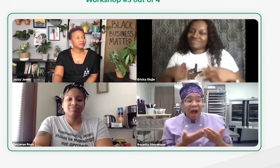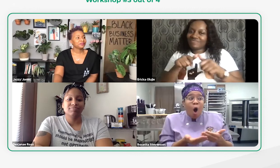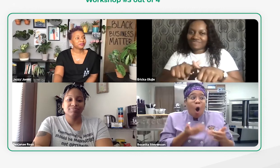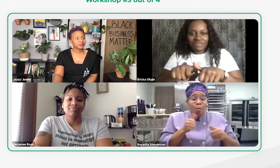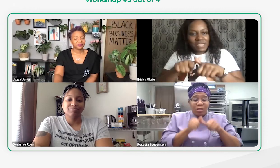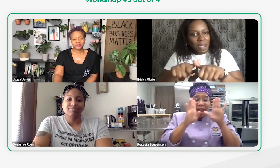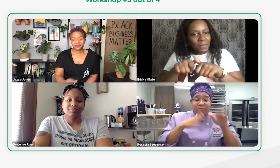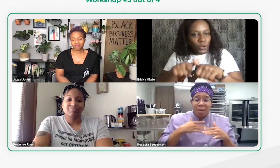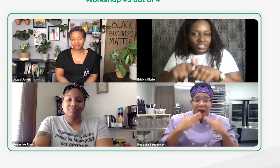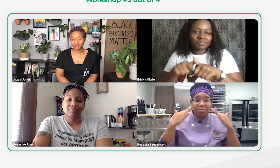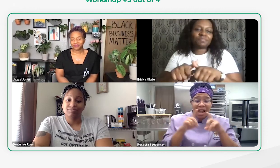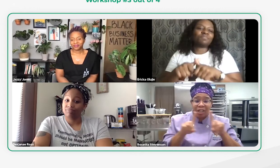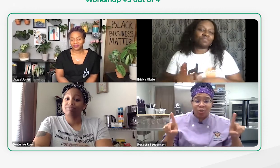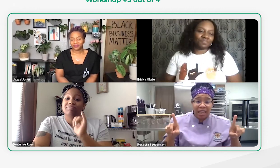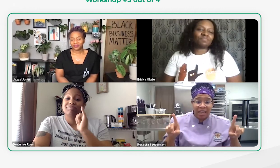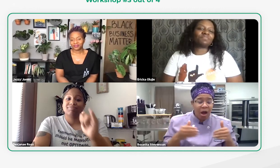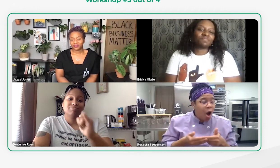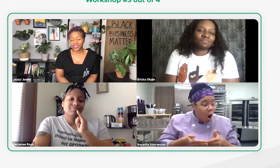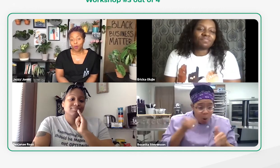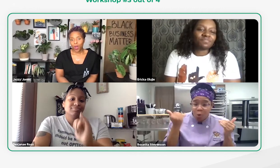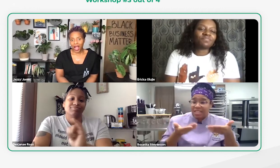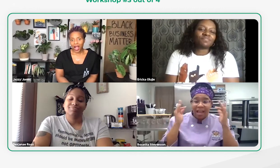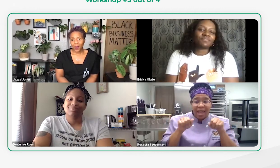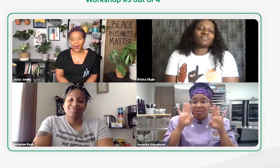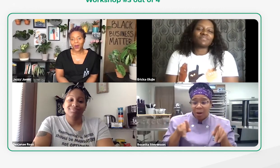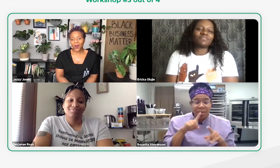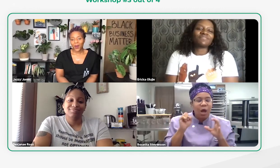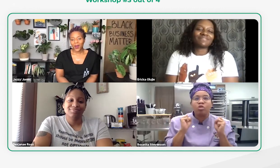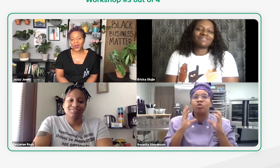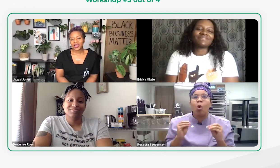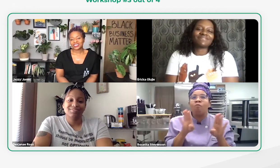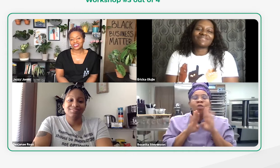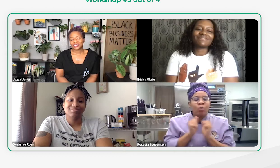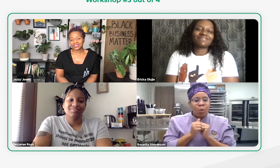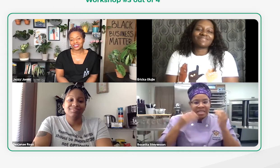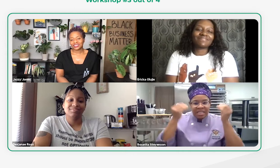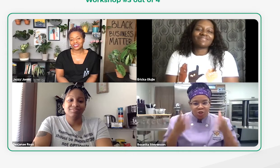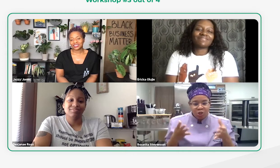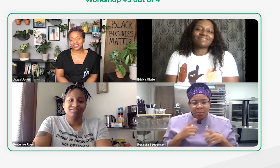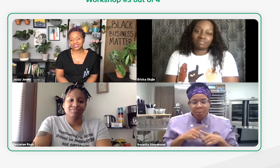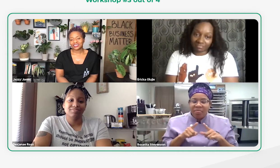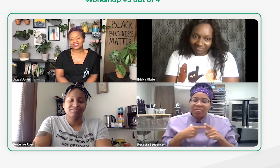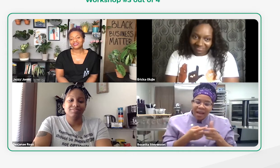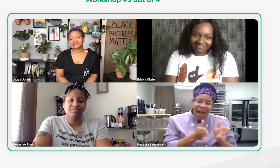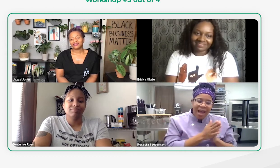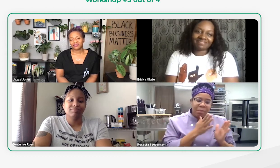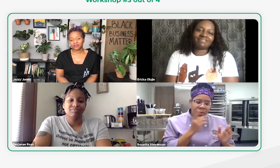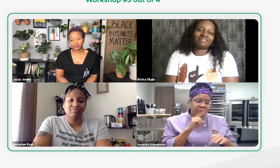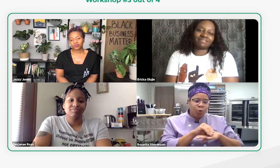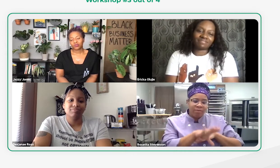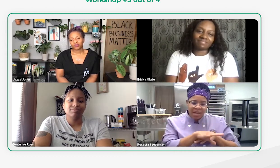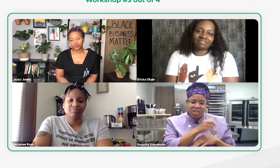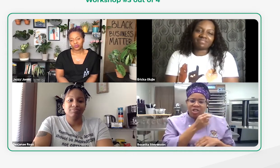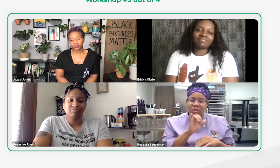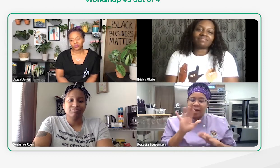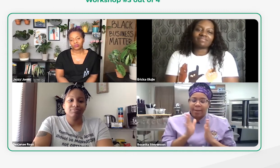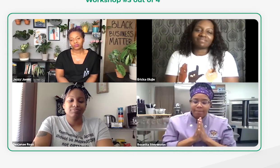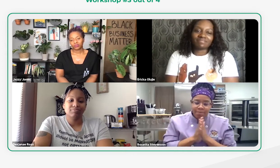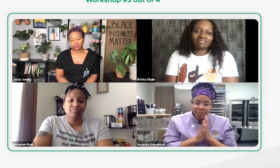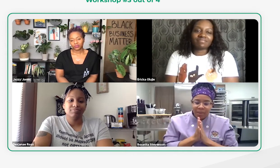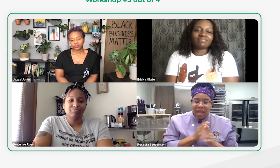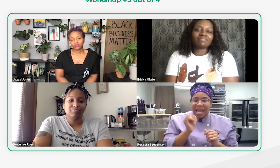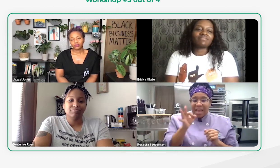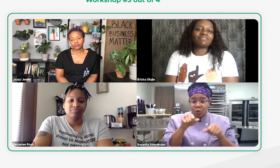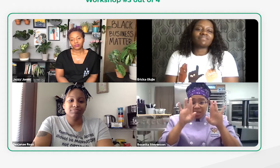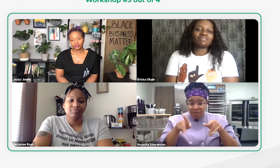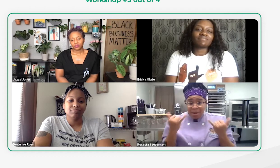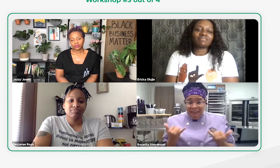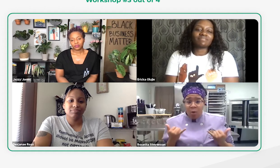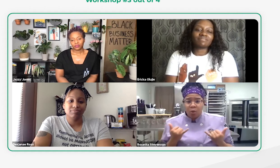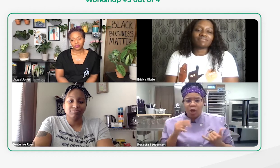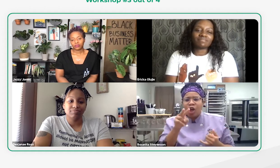do this. I admit I almost gave up with my culinary degree. I asked my mom for advice you know what